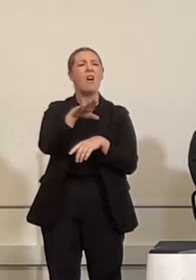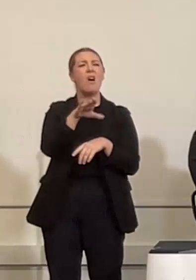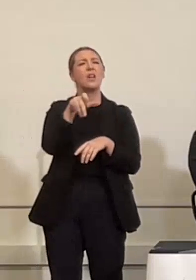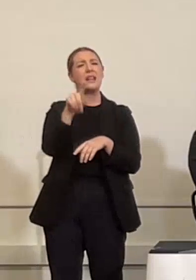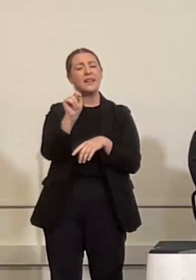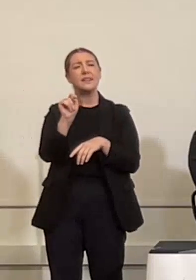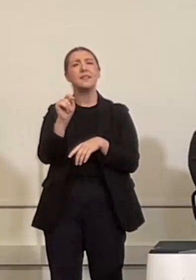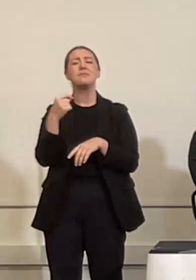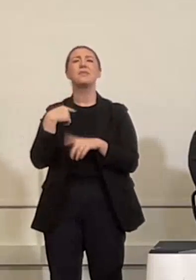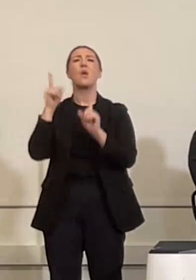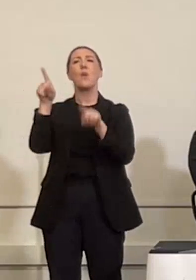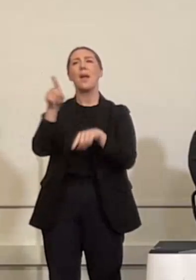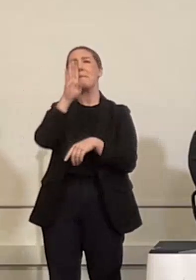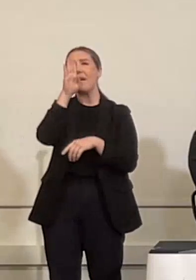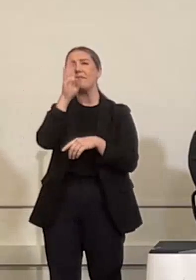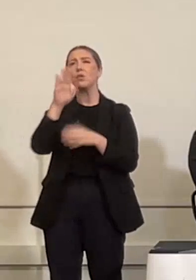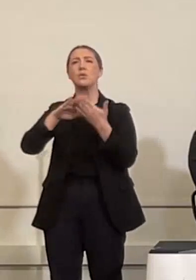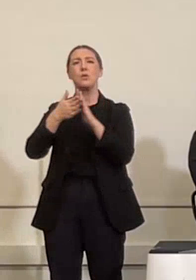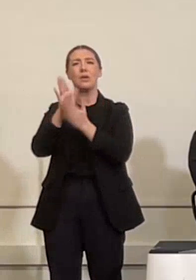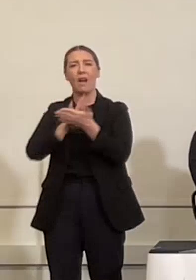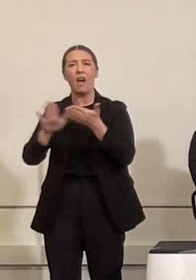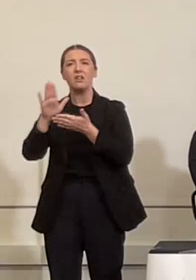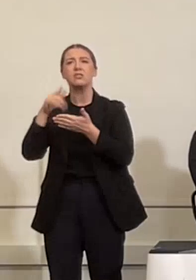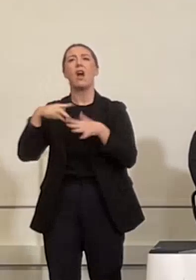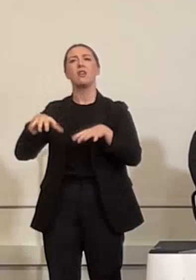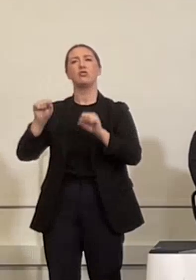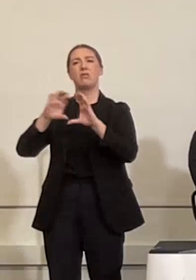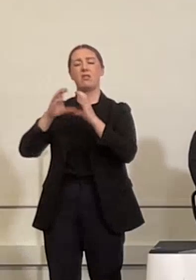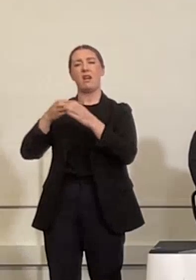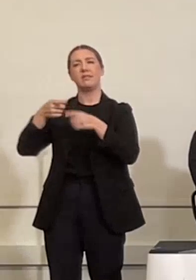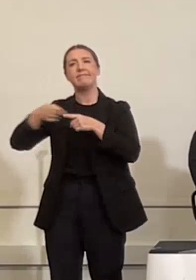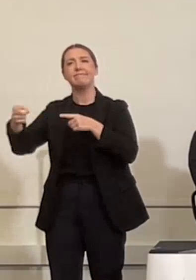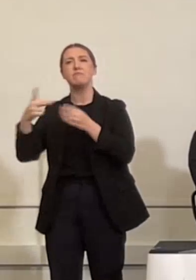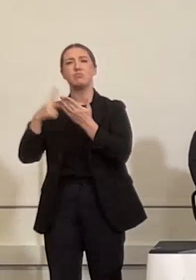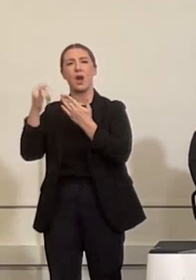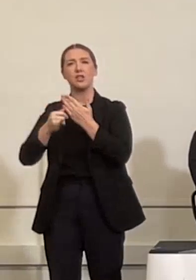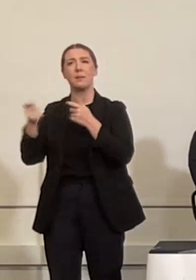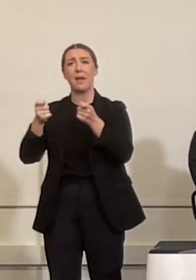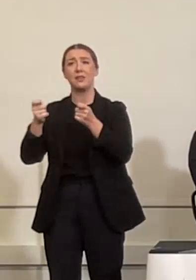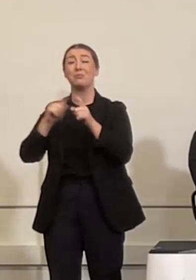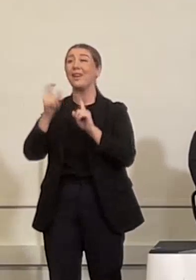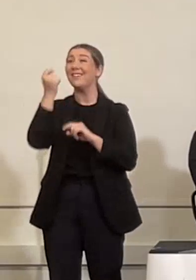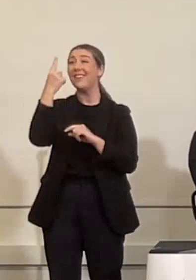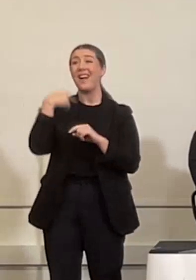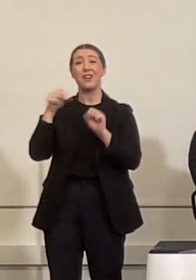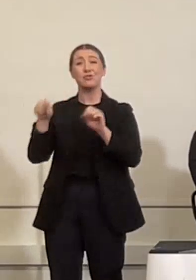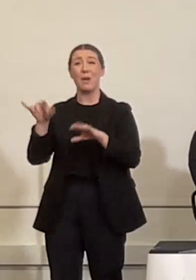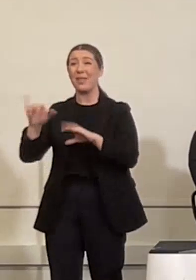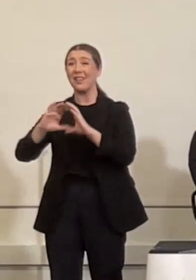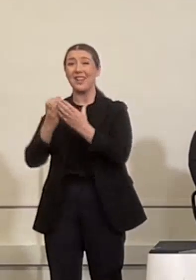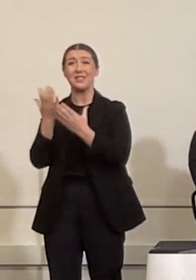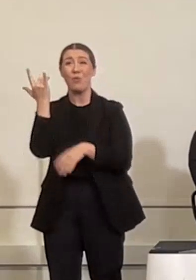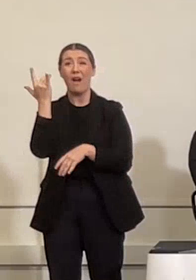I was going down to Bellevue Community College and I was taking a class in project management, but I had to drop that class because it didn't support jobs.